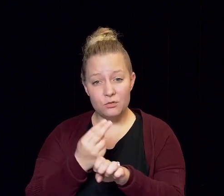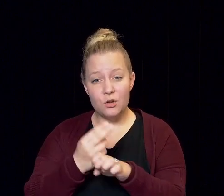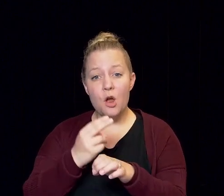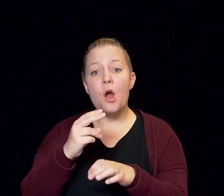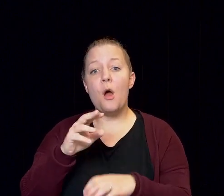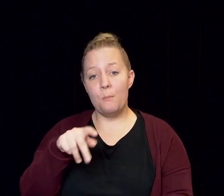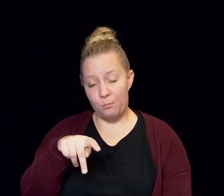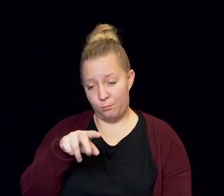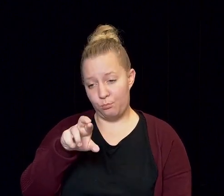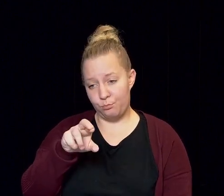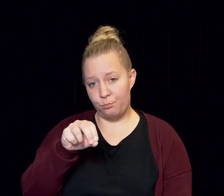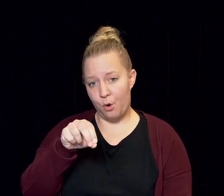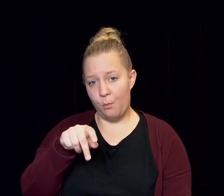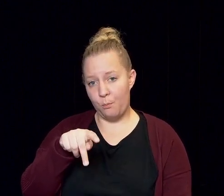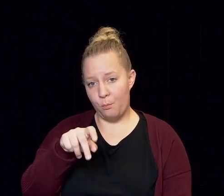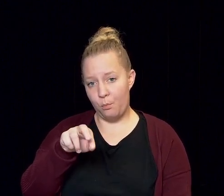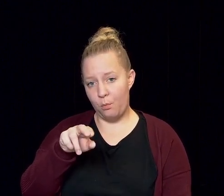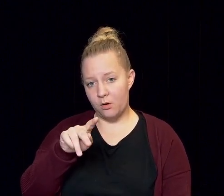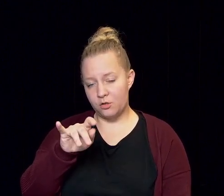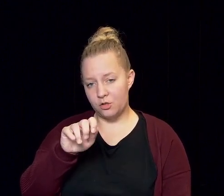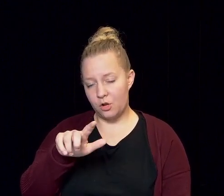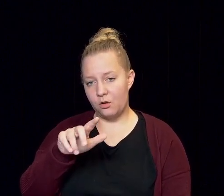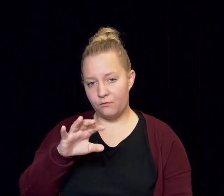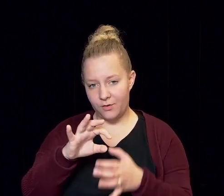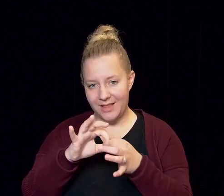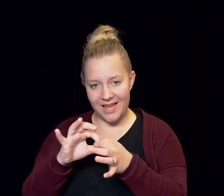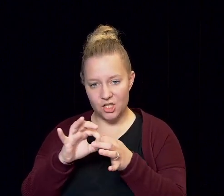But, we're going to get into what they look like when we graph them. That's going to extend our